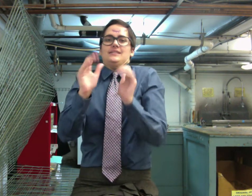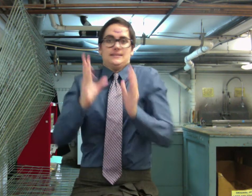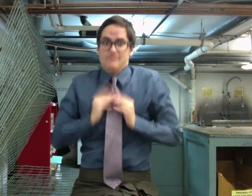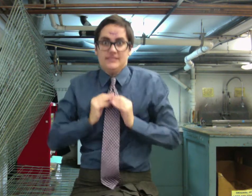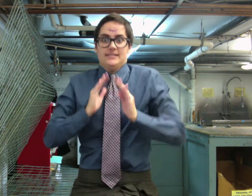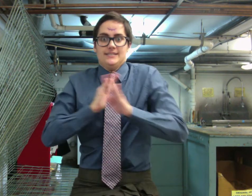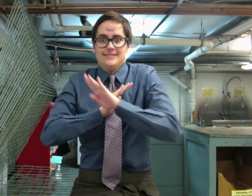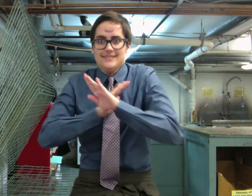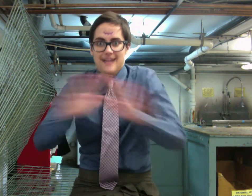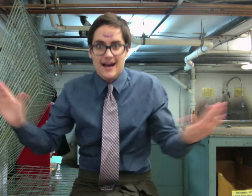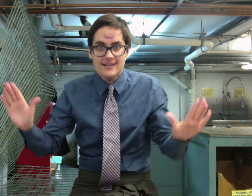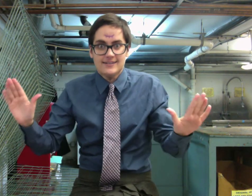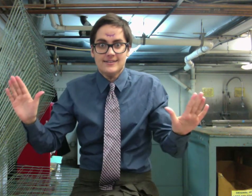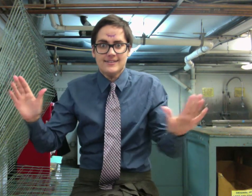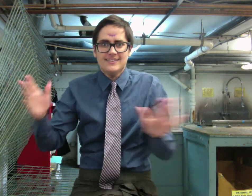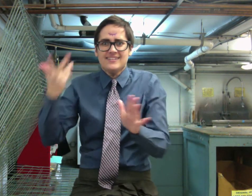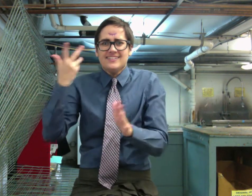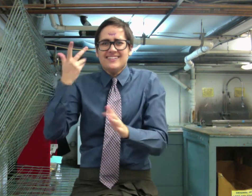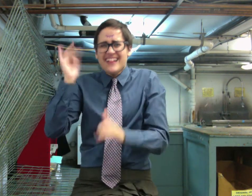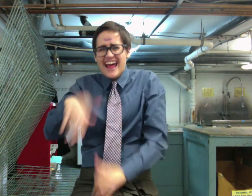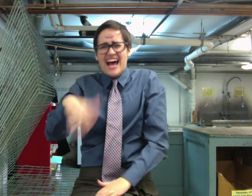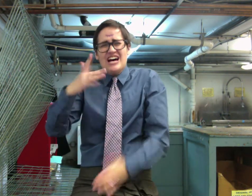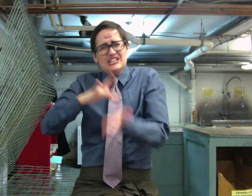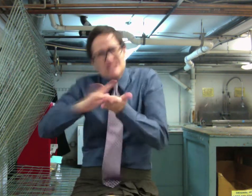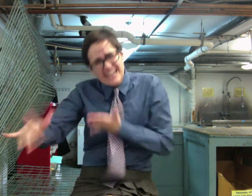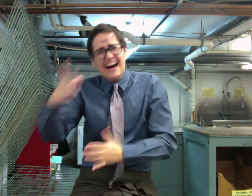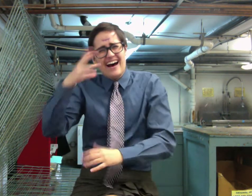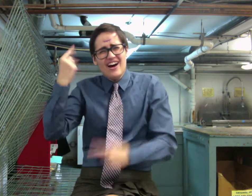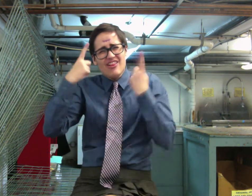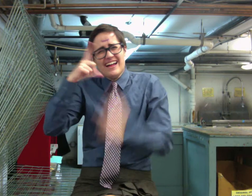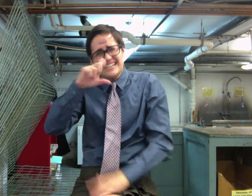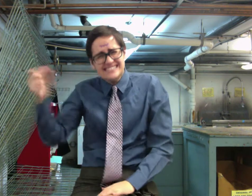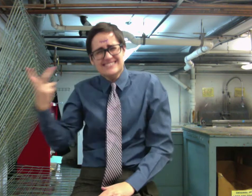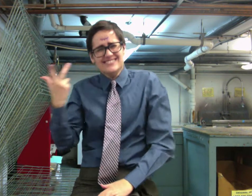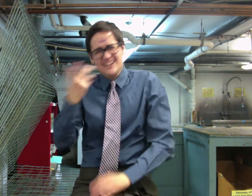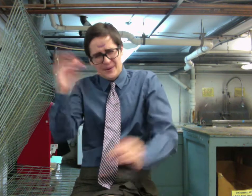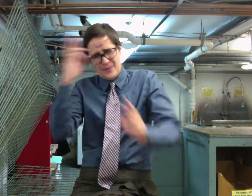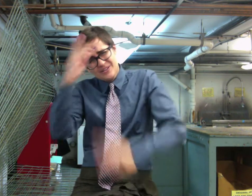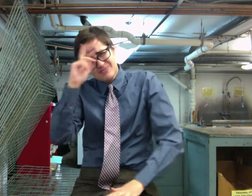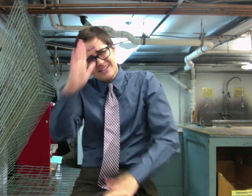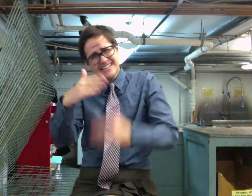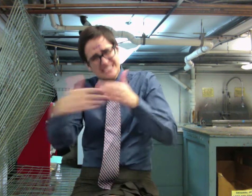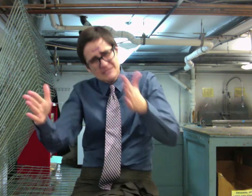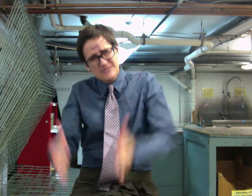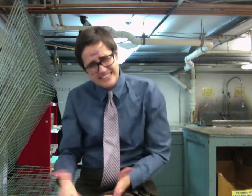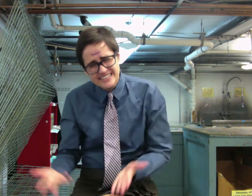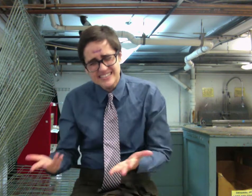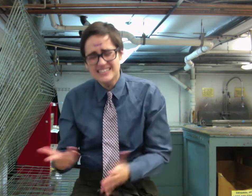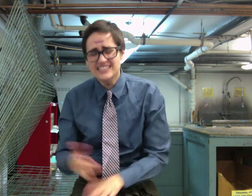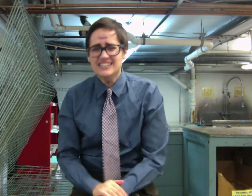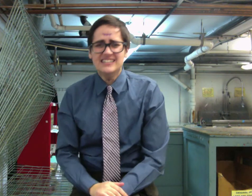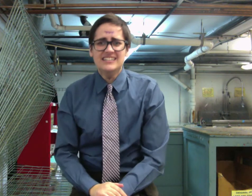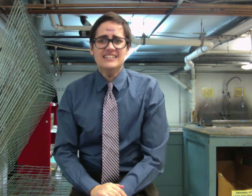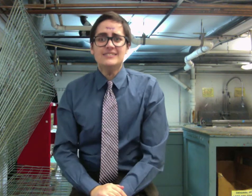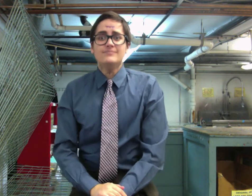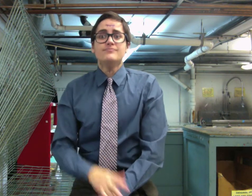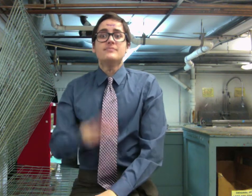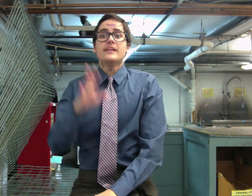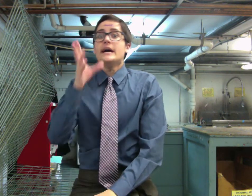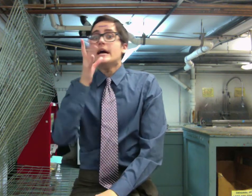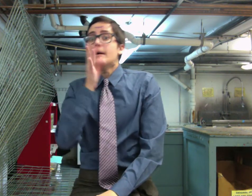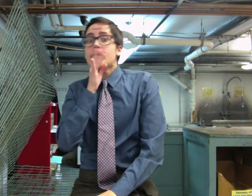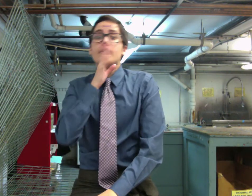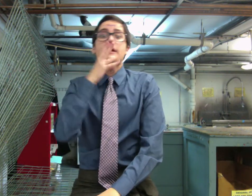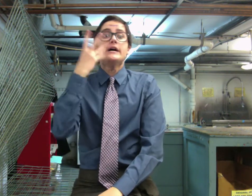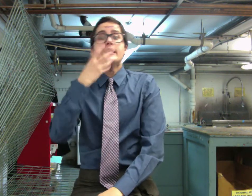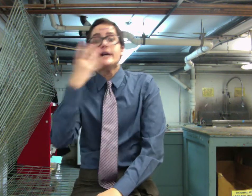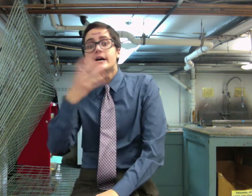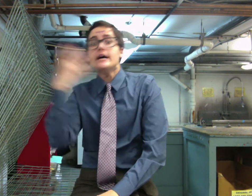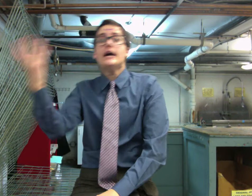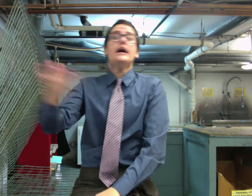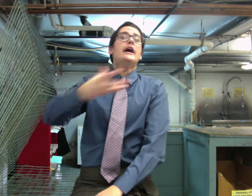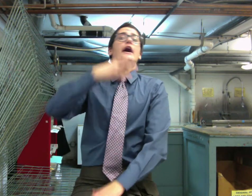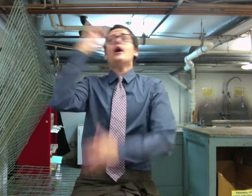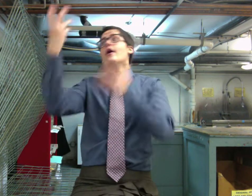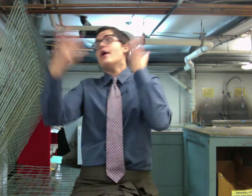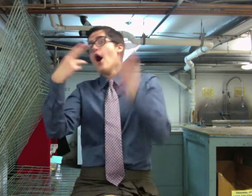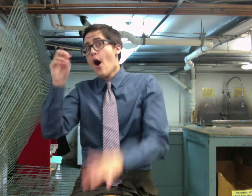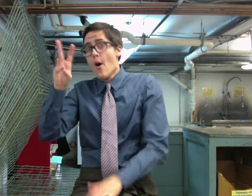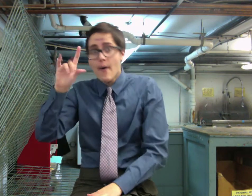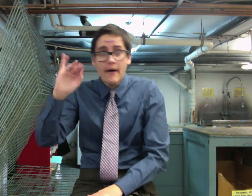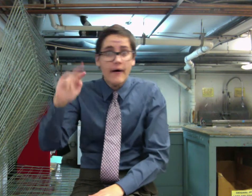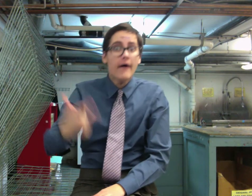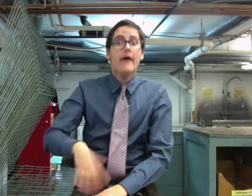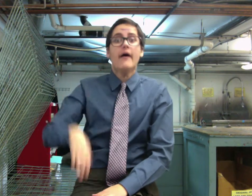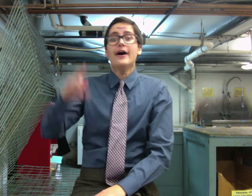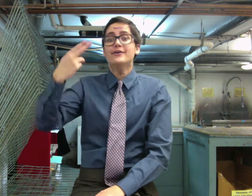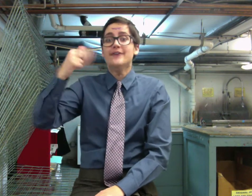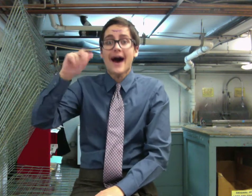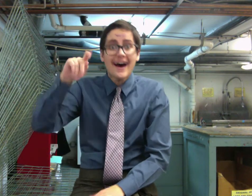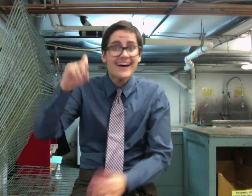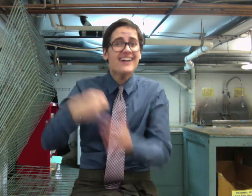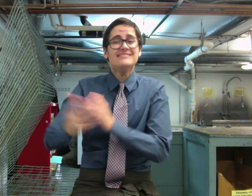thoughtless to all of your neighbors! Gibbering, howling, and chants in long-